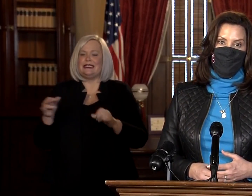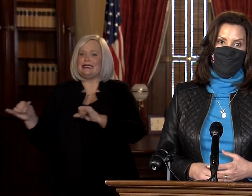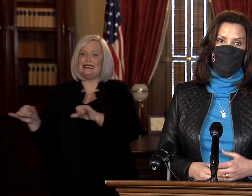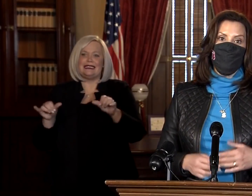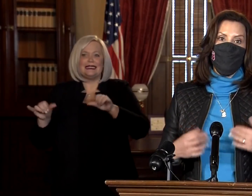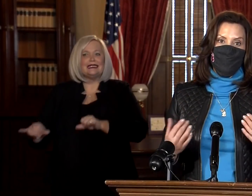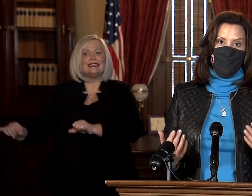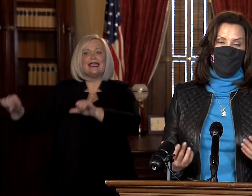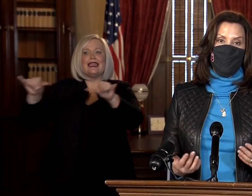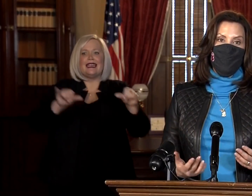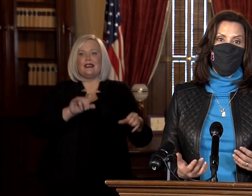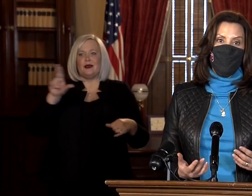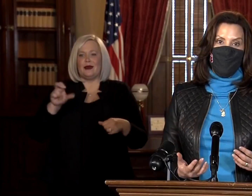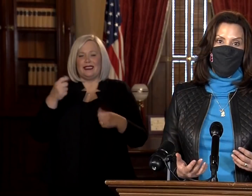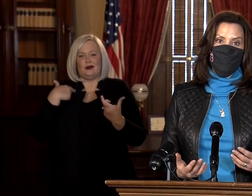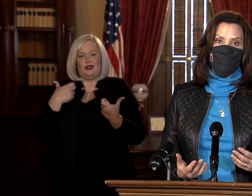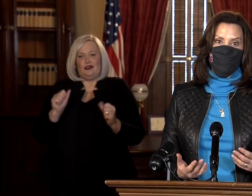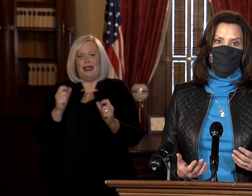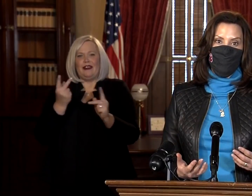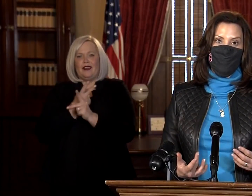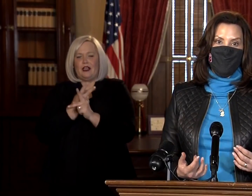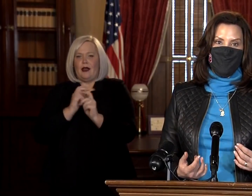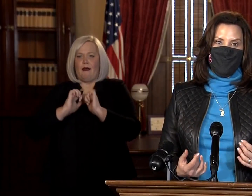the country is that every state in the nation is dealing with